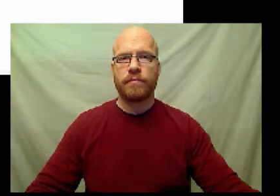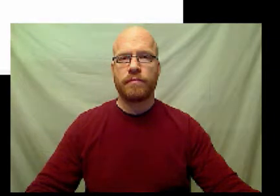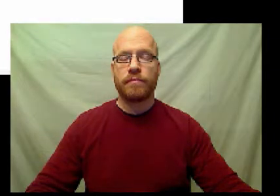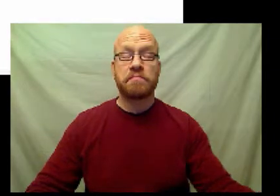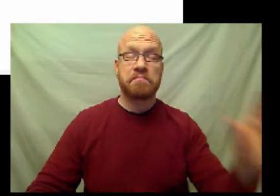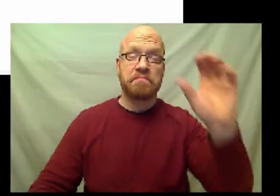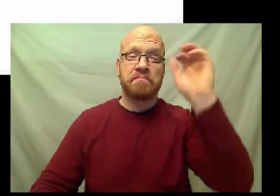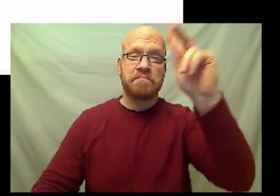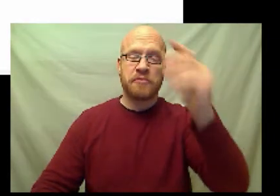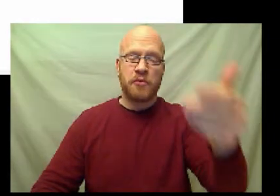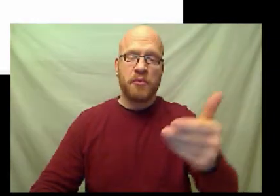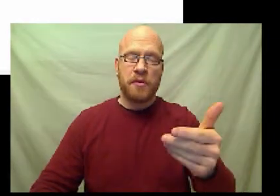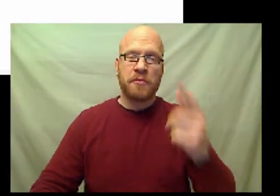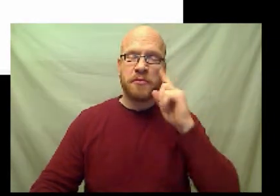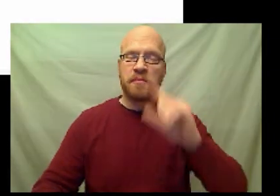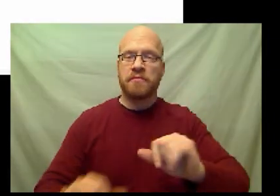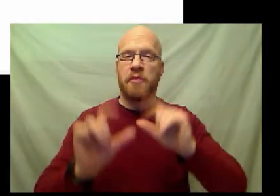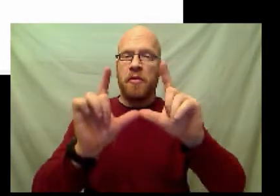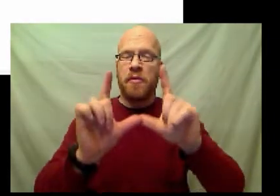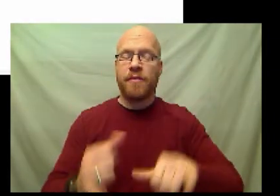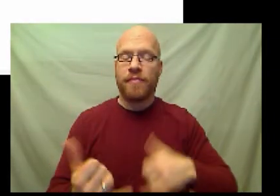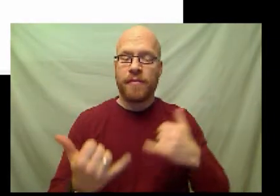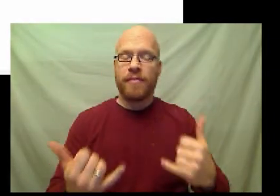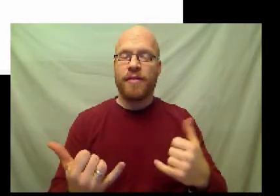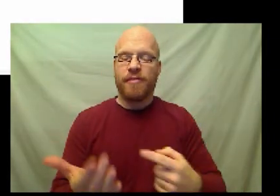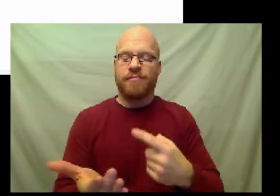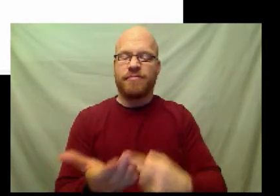Hello! Welcome to this VLOG and today we're going